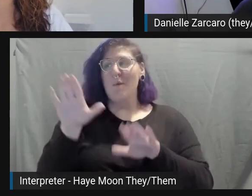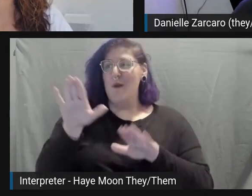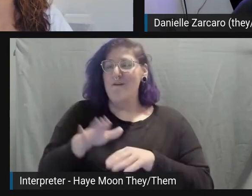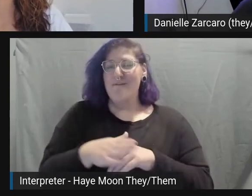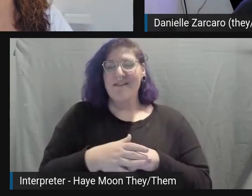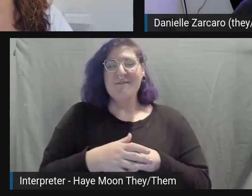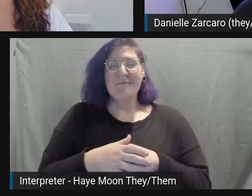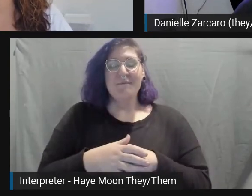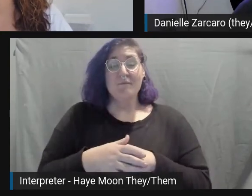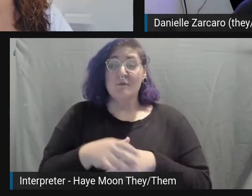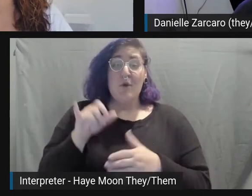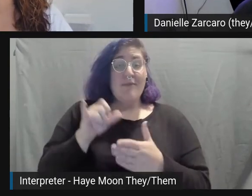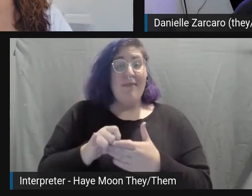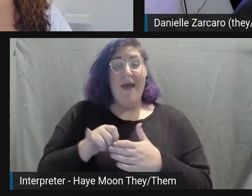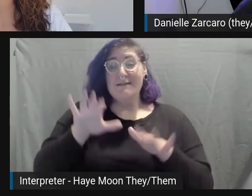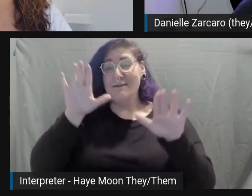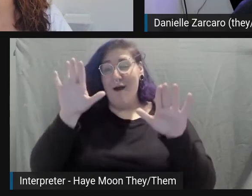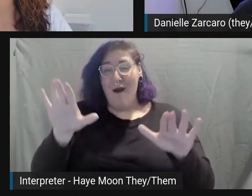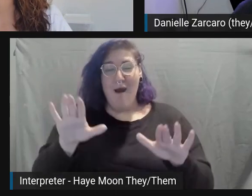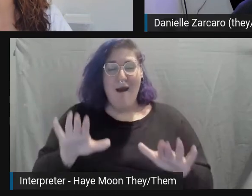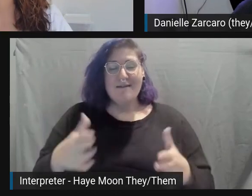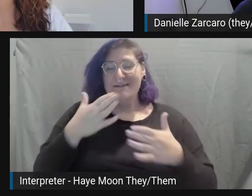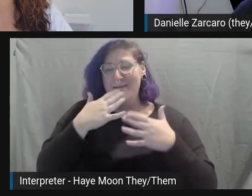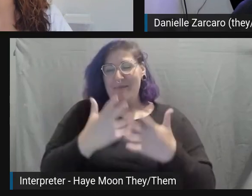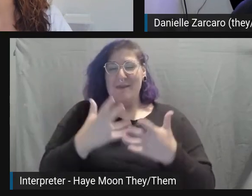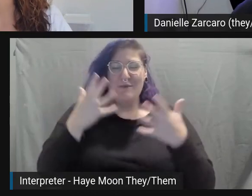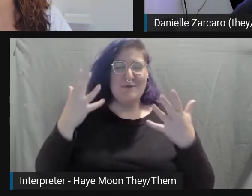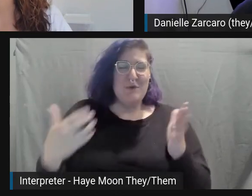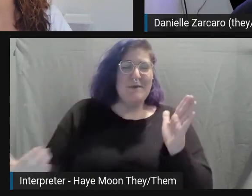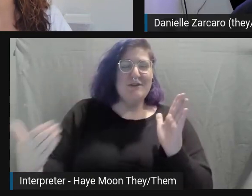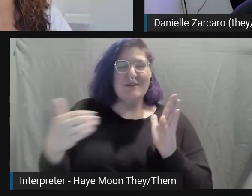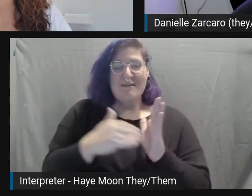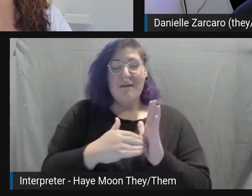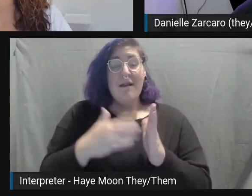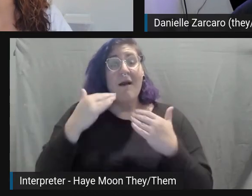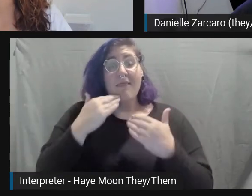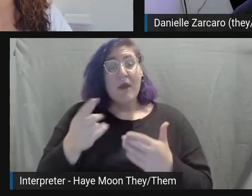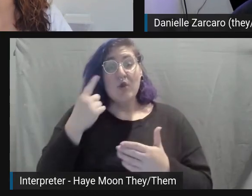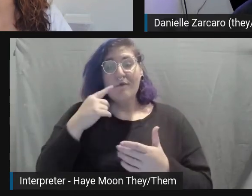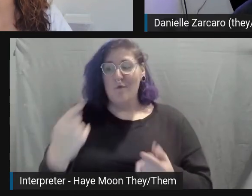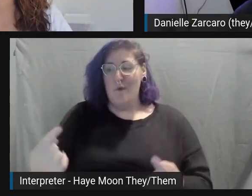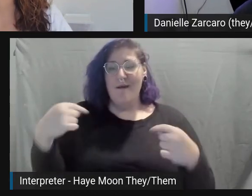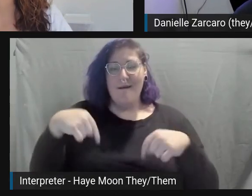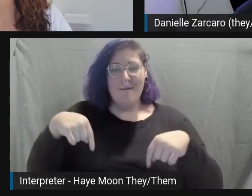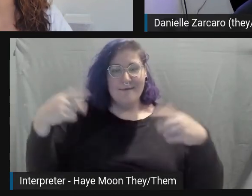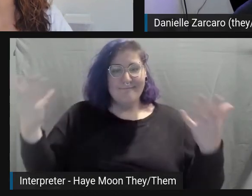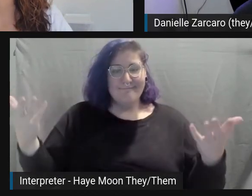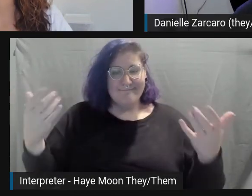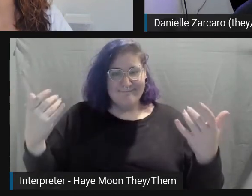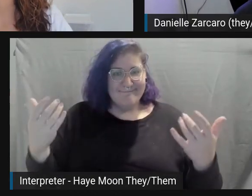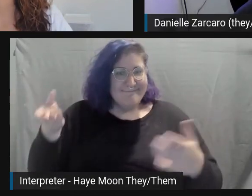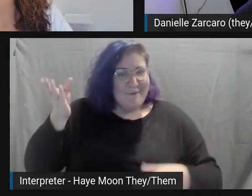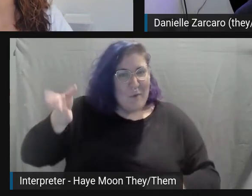That's awesome. Thank you so much again. Thank you for attending this session with Tamar Schapira.